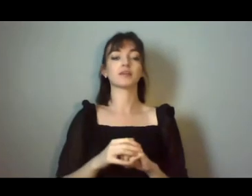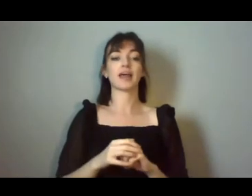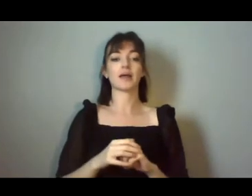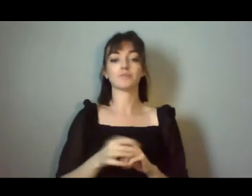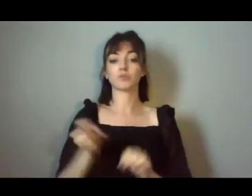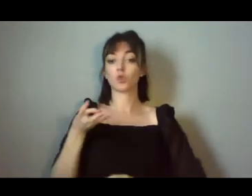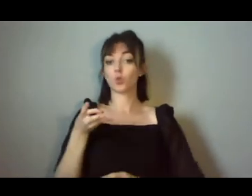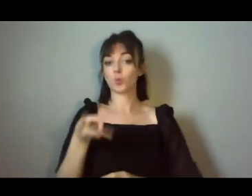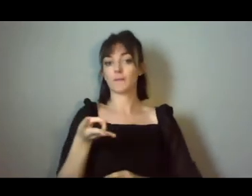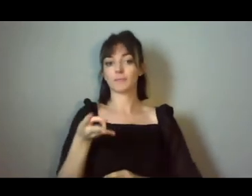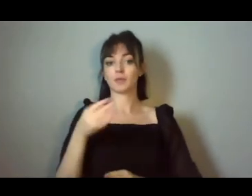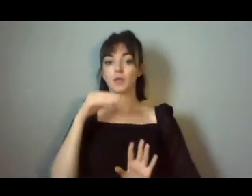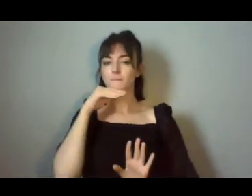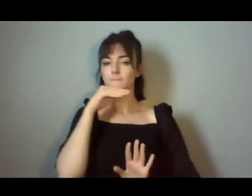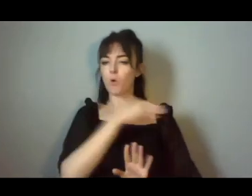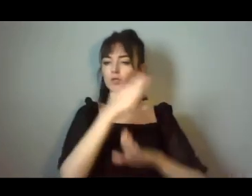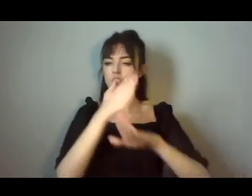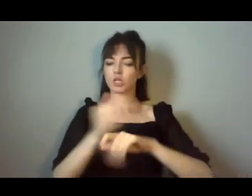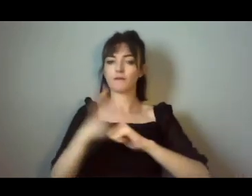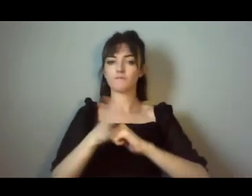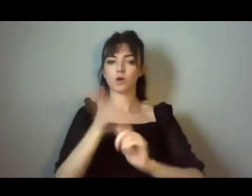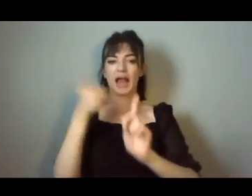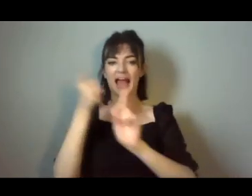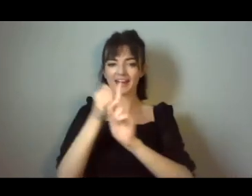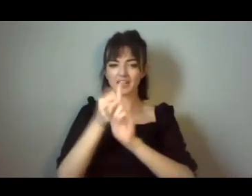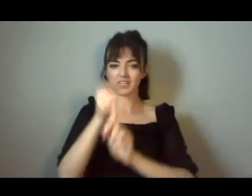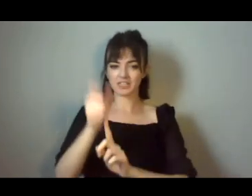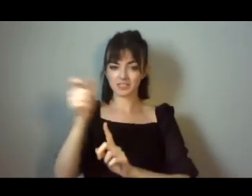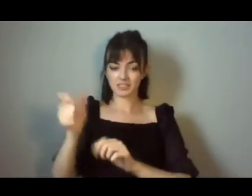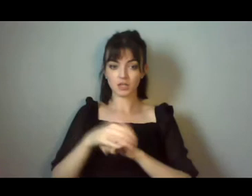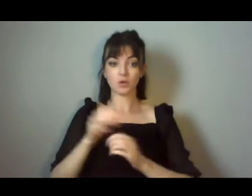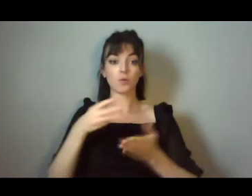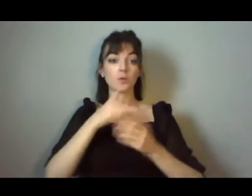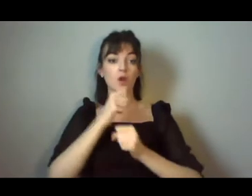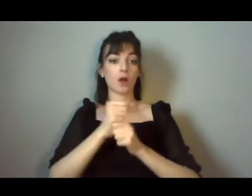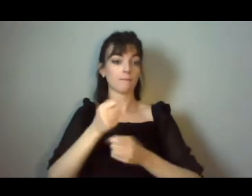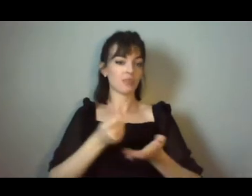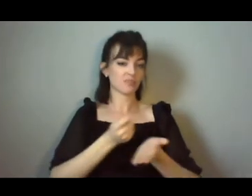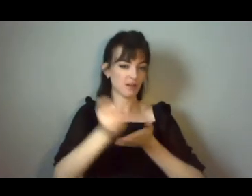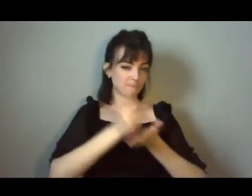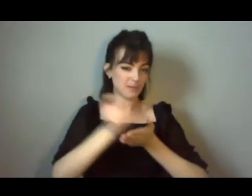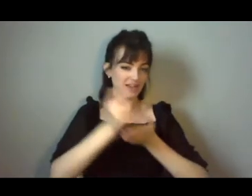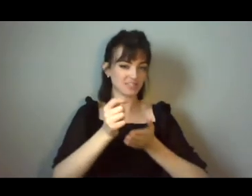roles for our advocates in terms of the complaints mechanisms and also ensuring people have access to